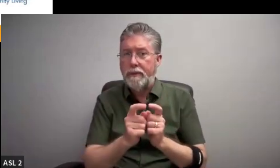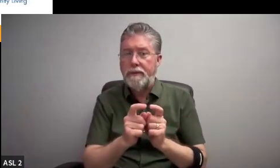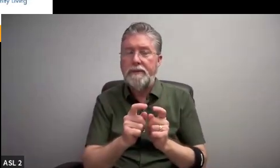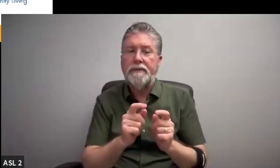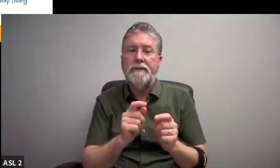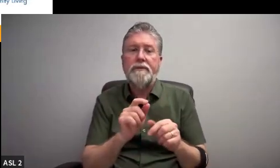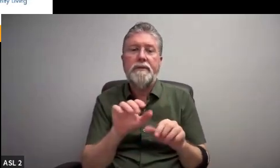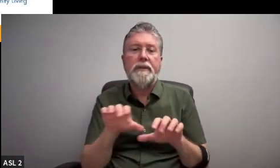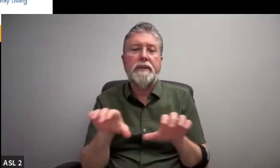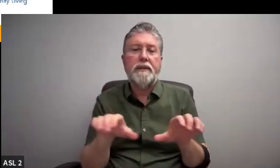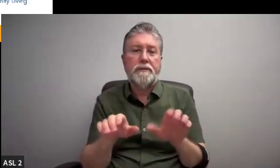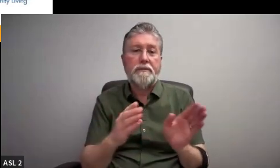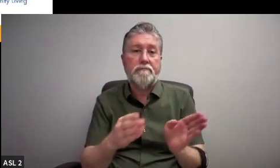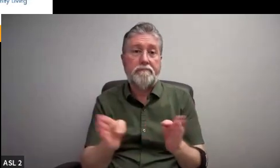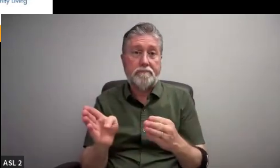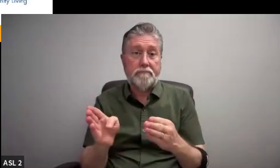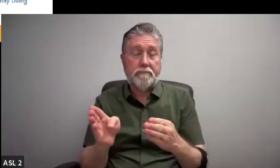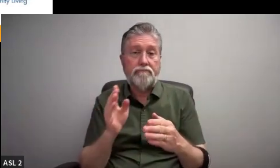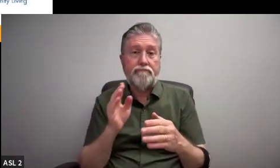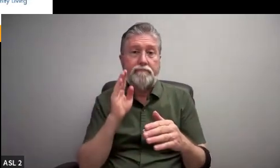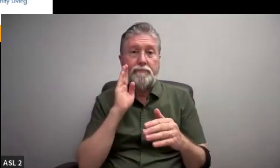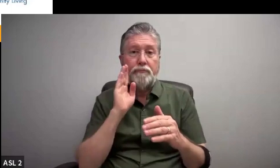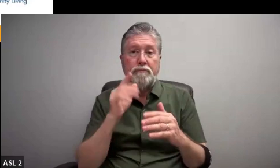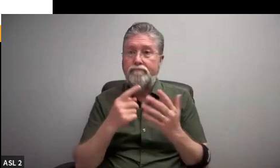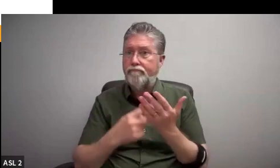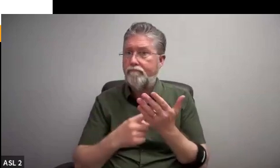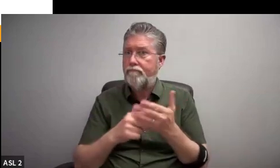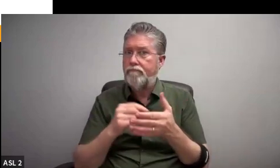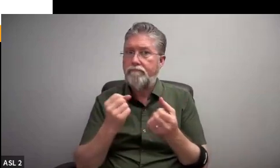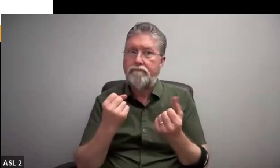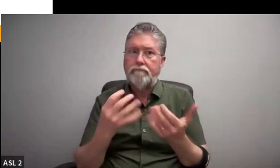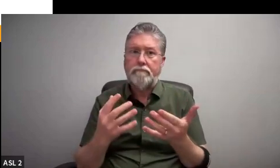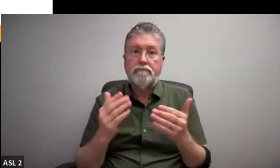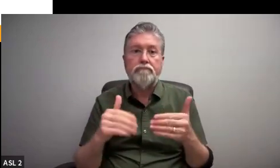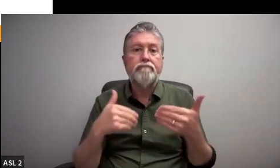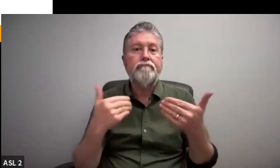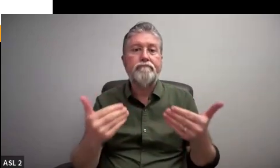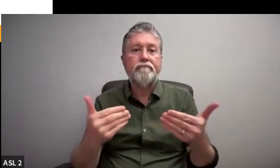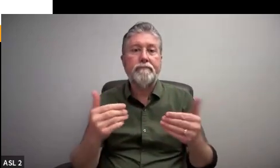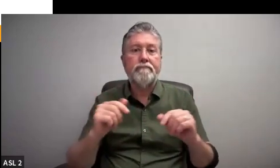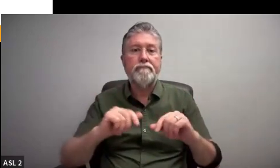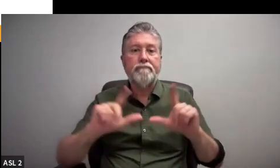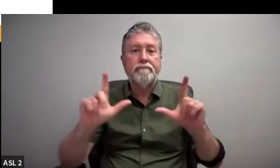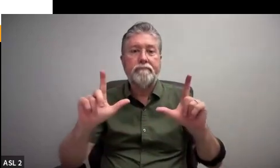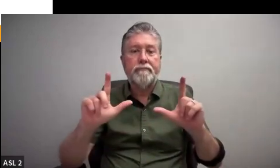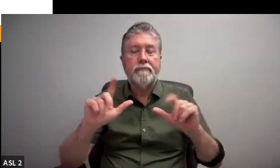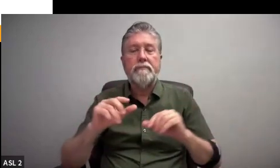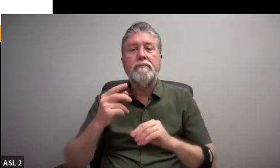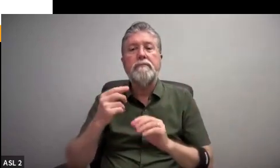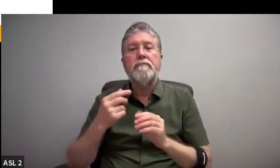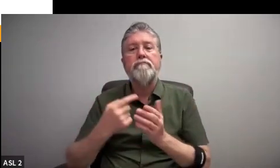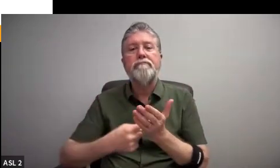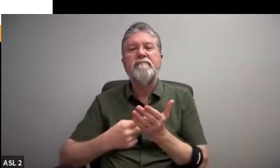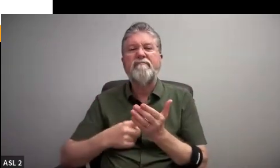today so we're going to jump right in. We'll go to our next slide and cover some housekeeping items